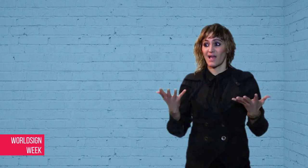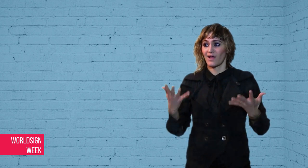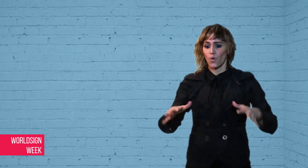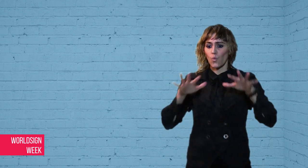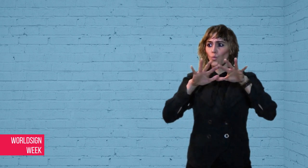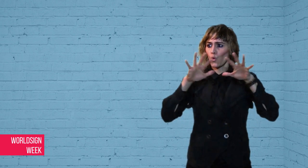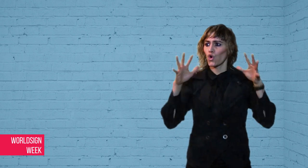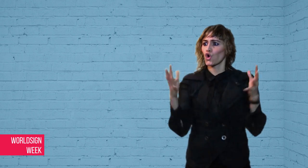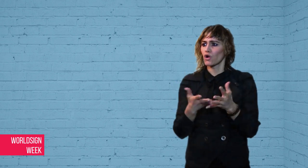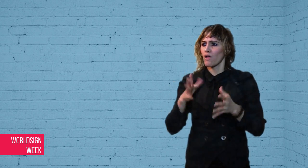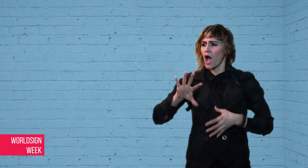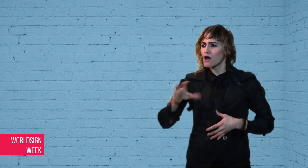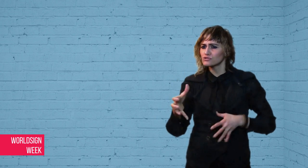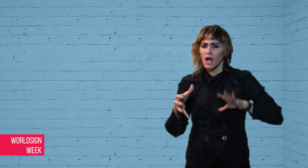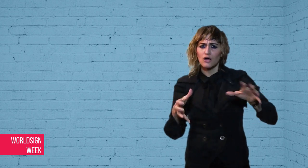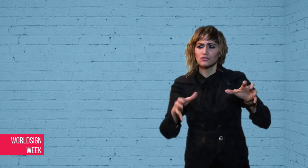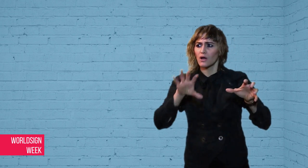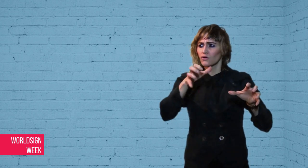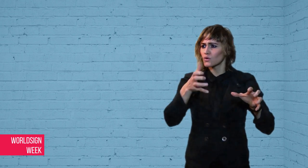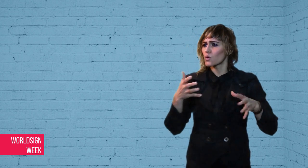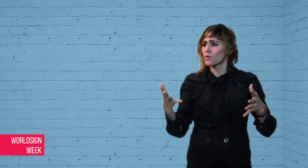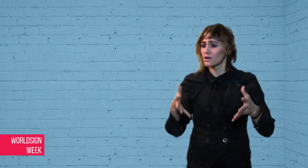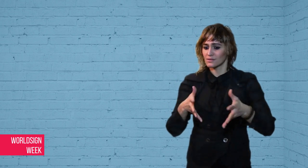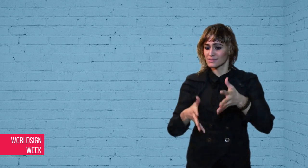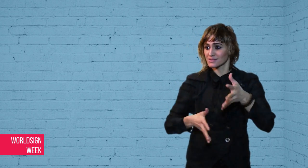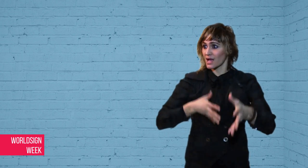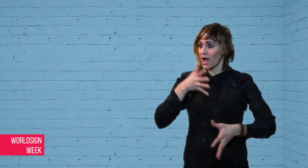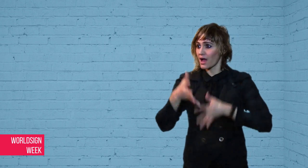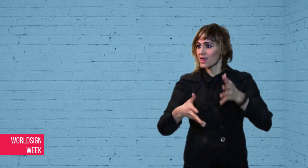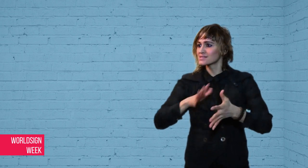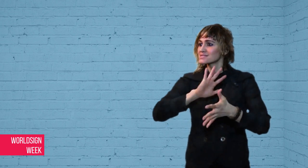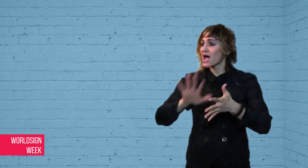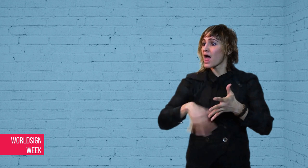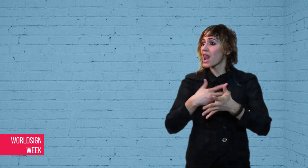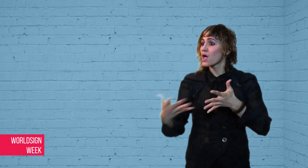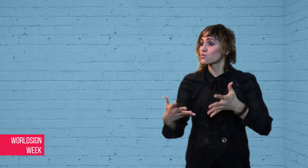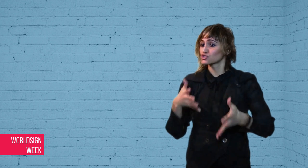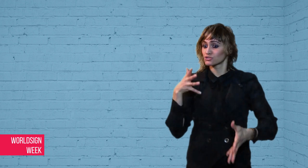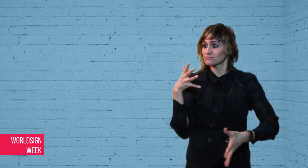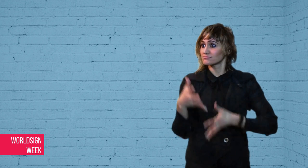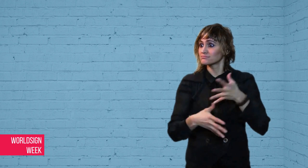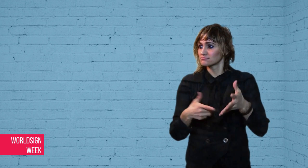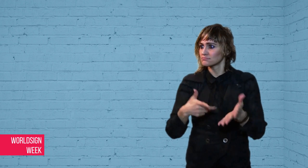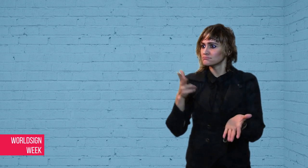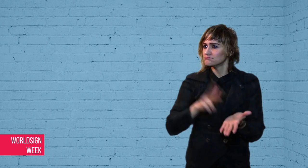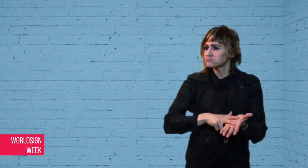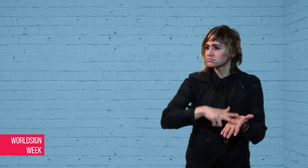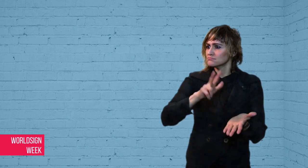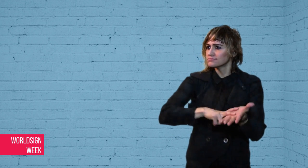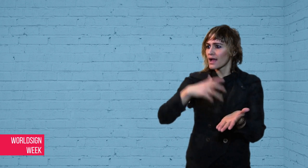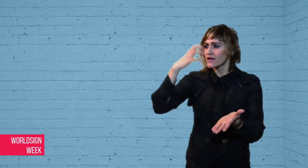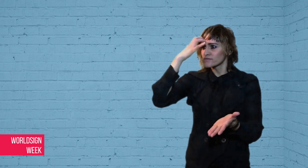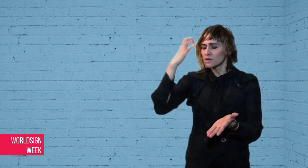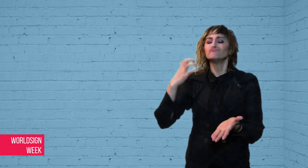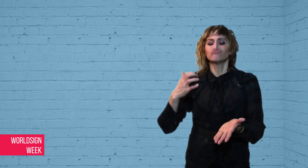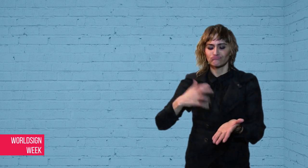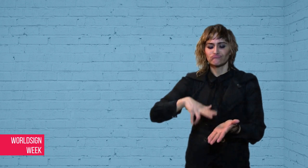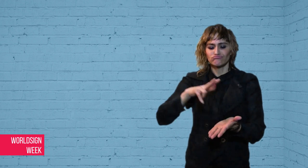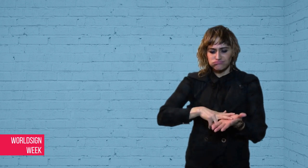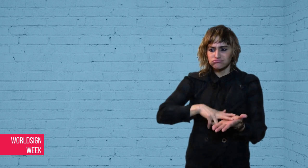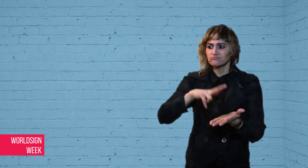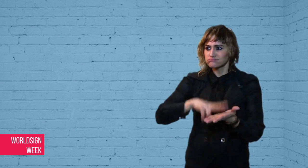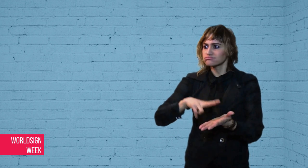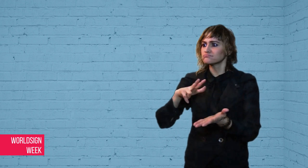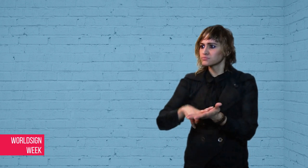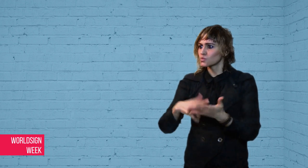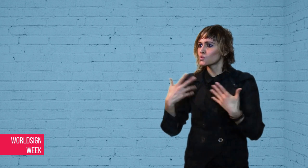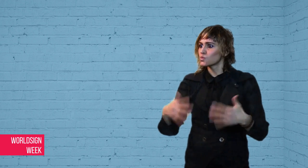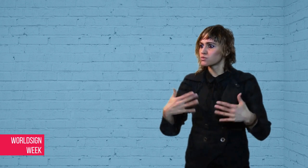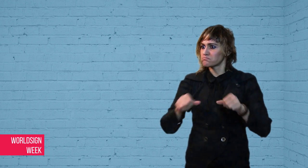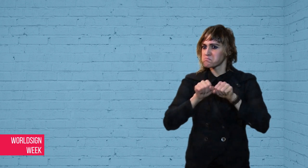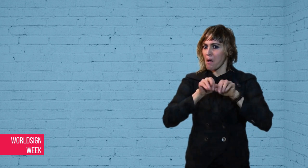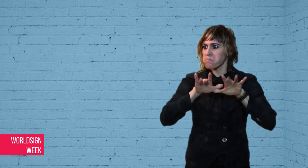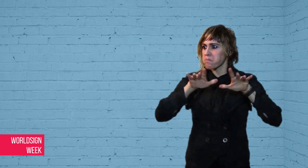Dawn: The legal recognition of sign languages